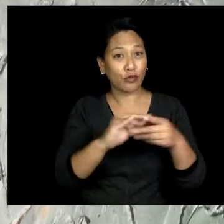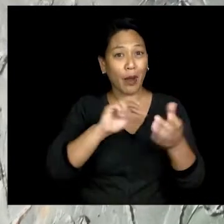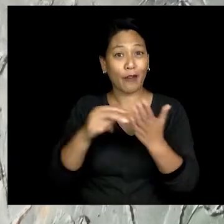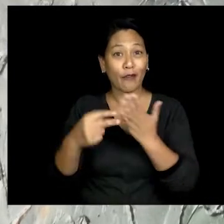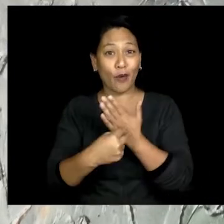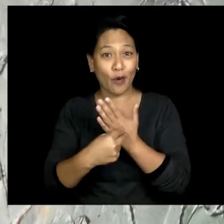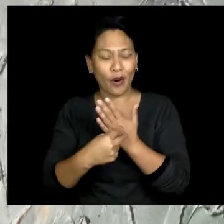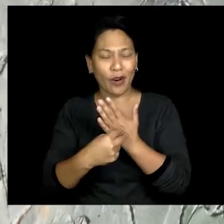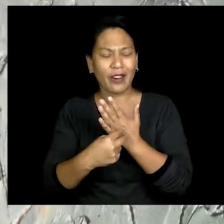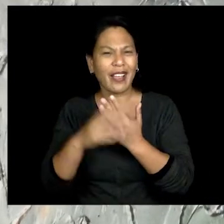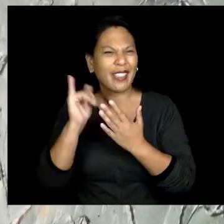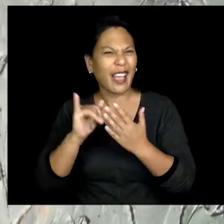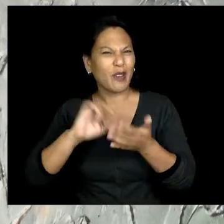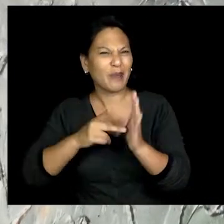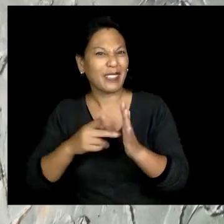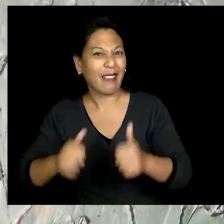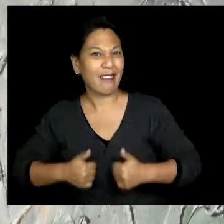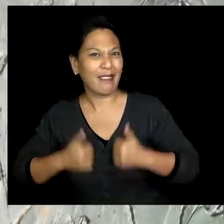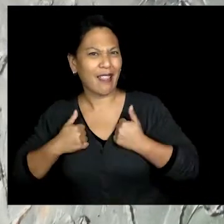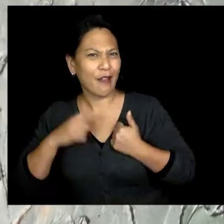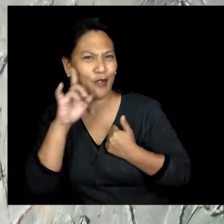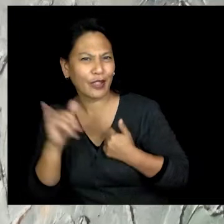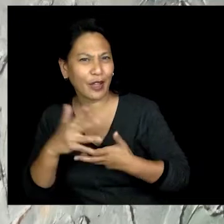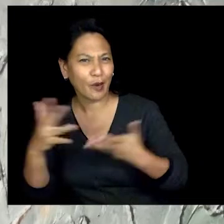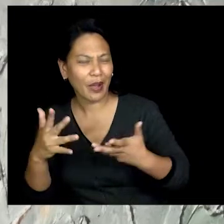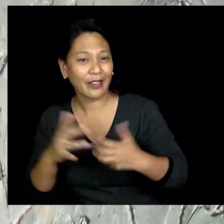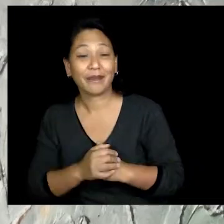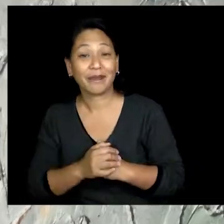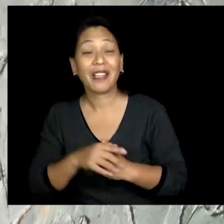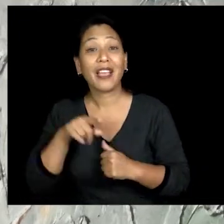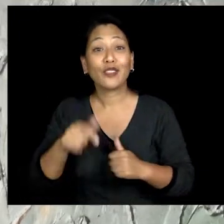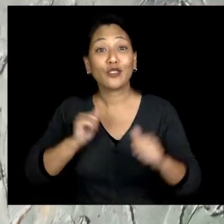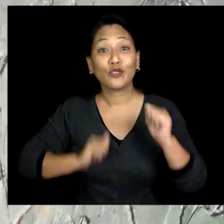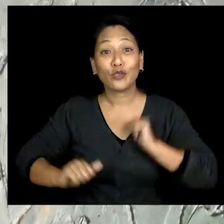And it's the perfect metaphor for what life can sometimes feel like we're in a really difficult situation.